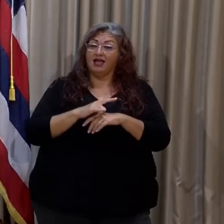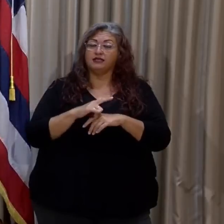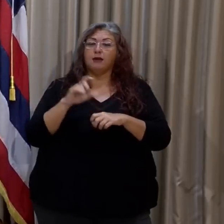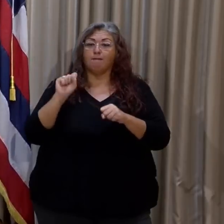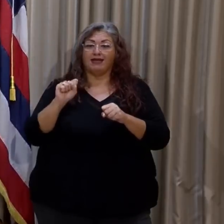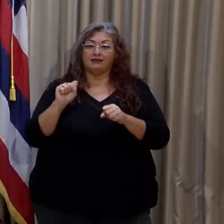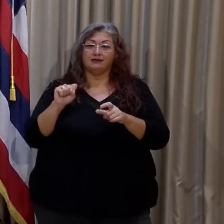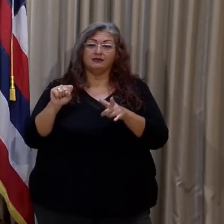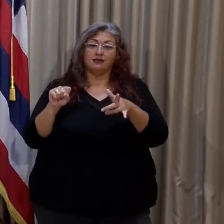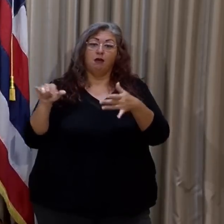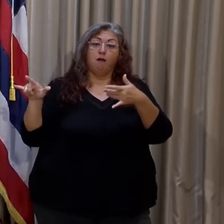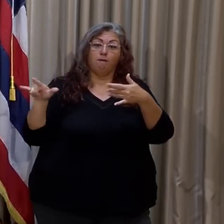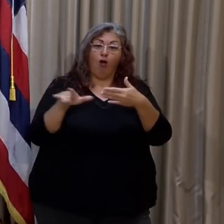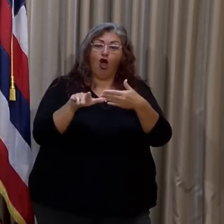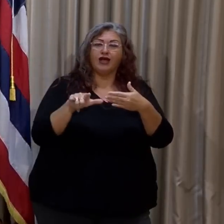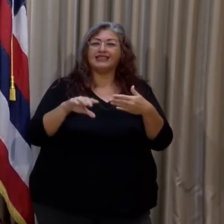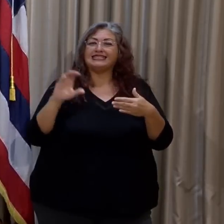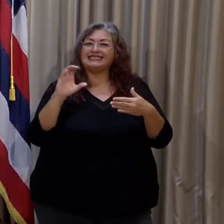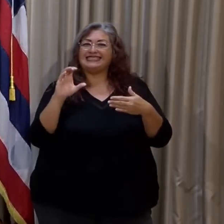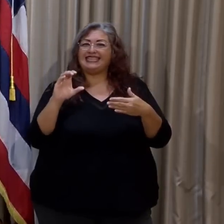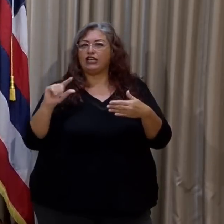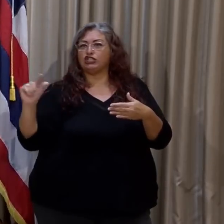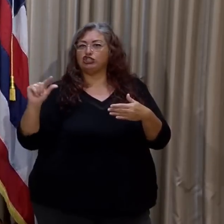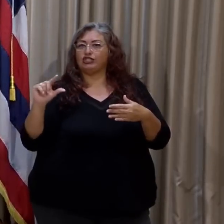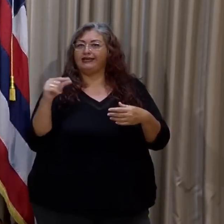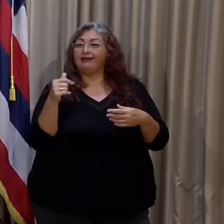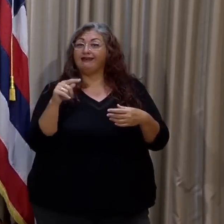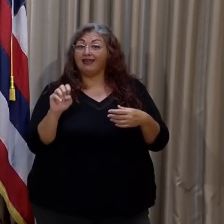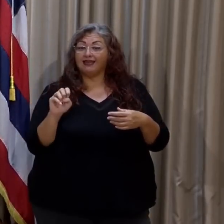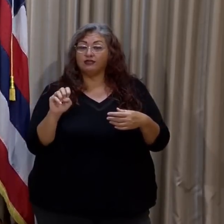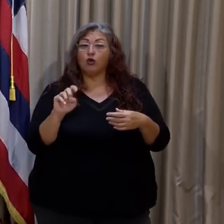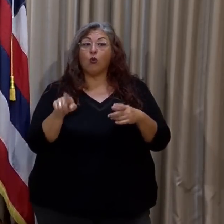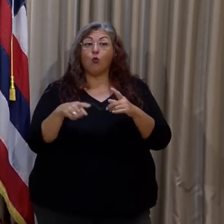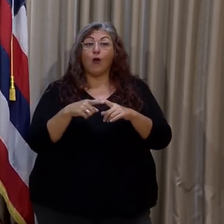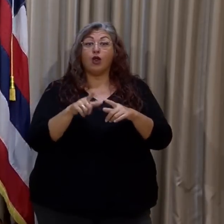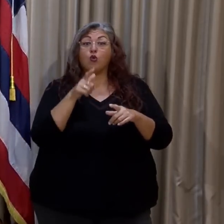QUARANTINE WILL BE LIFTED, WE WILL HAVE ALL ARRIVING TRANSPACIFIC FLIGHTS PARK THEIR